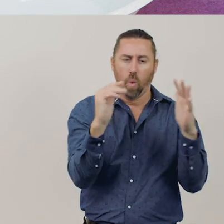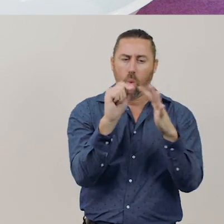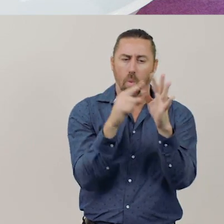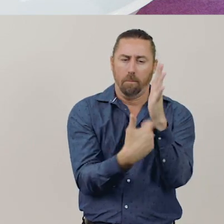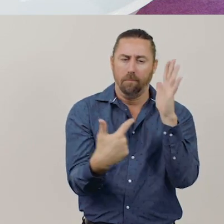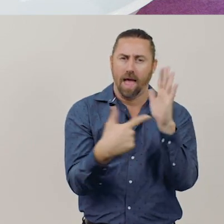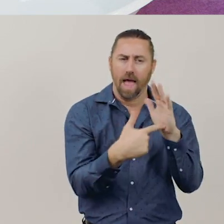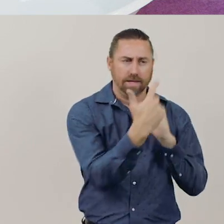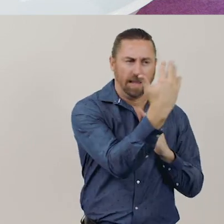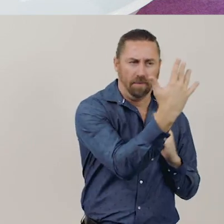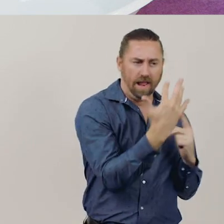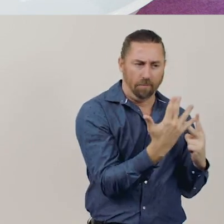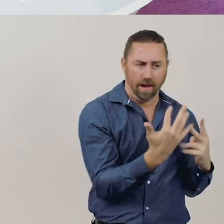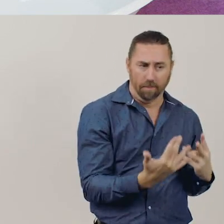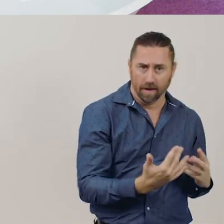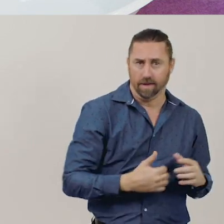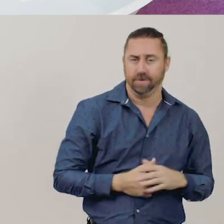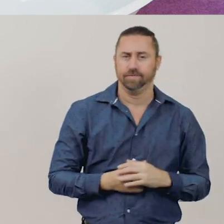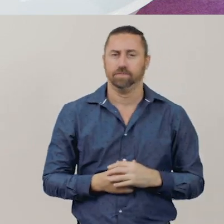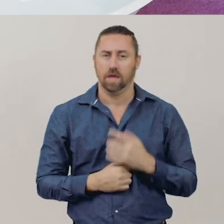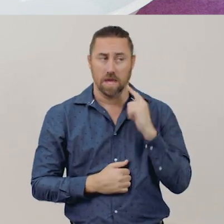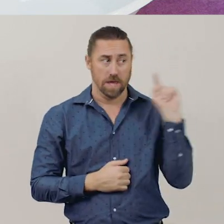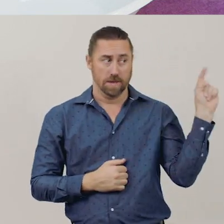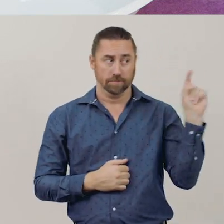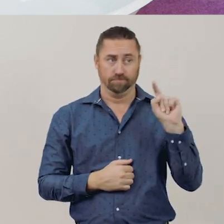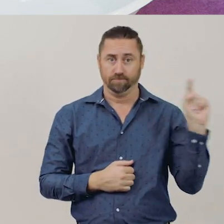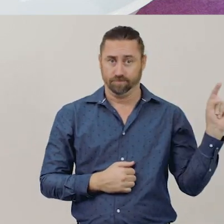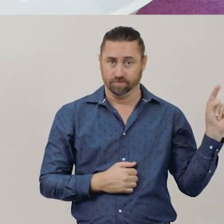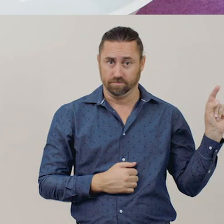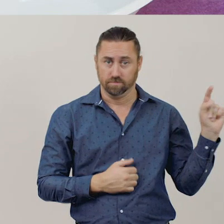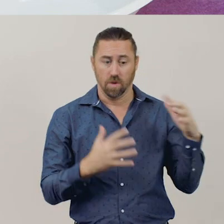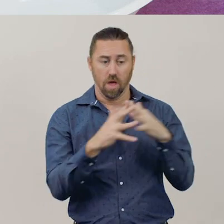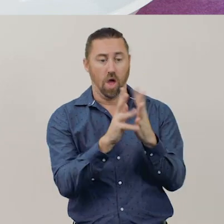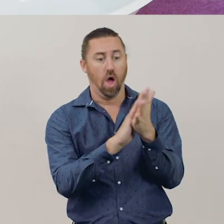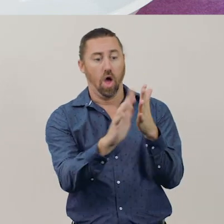This one shows us that the whole is made up of two halves.